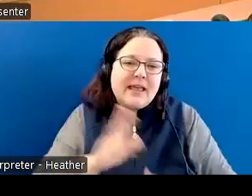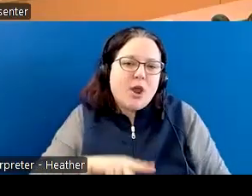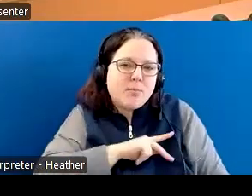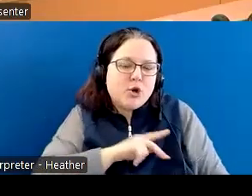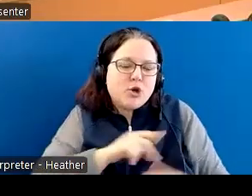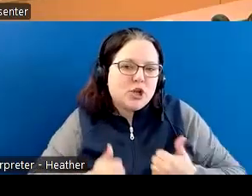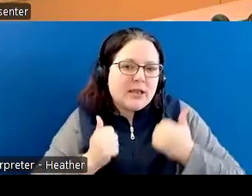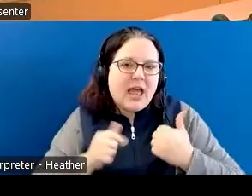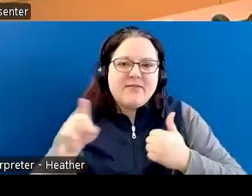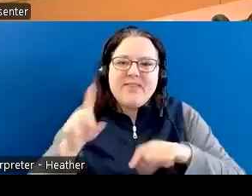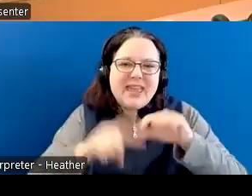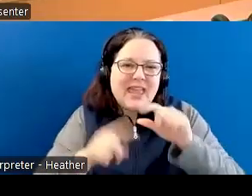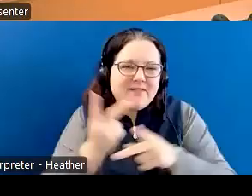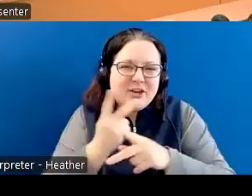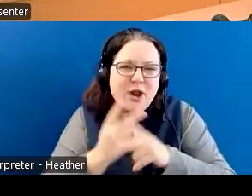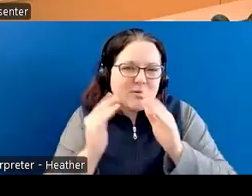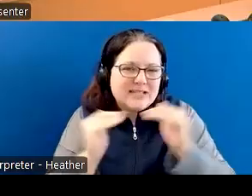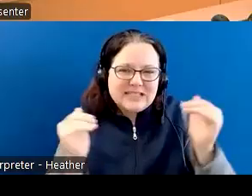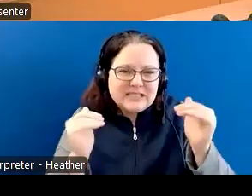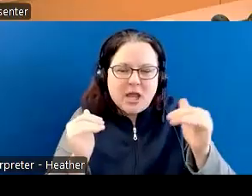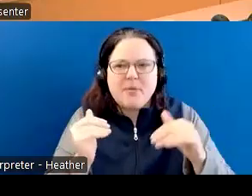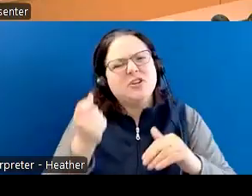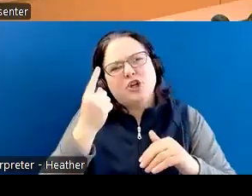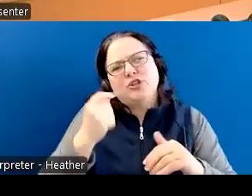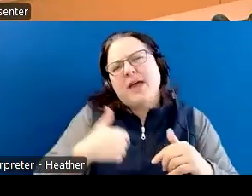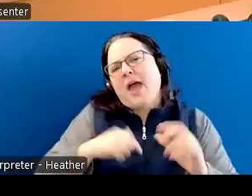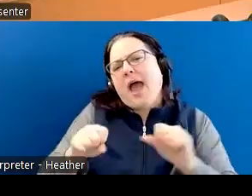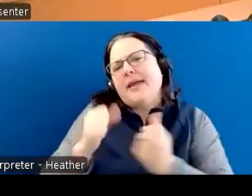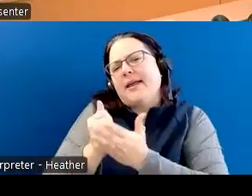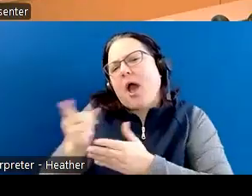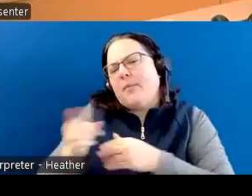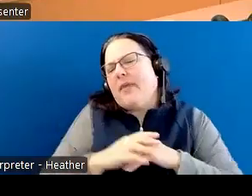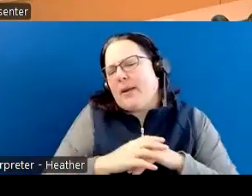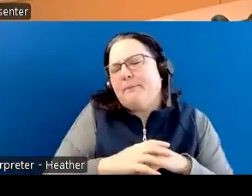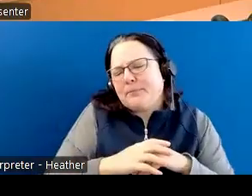navigating systems to understand that we can help them as well do that. Um finding